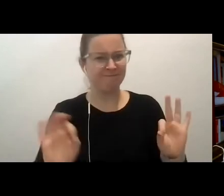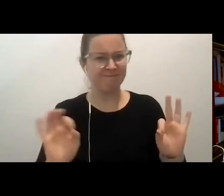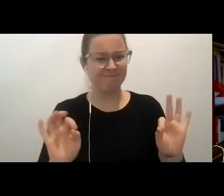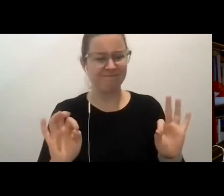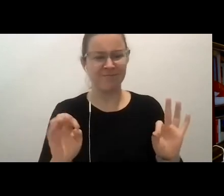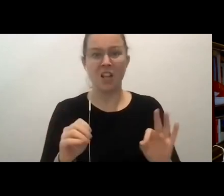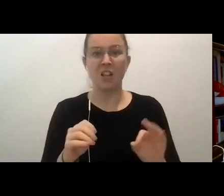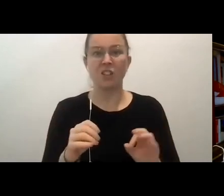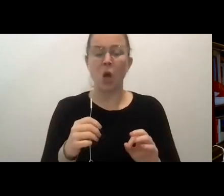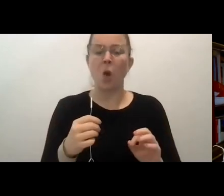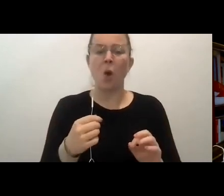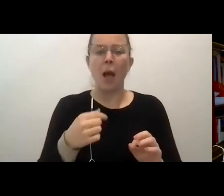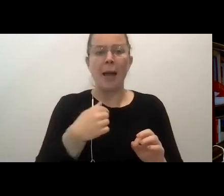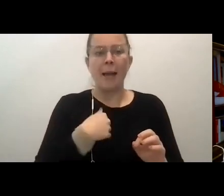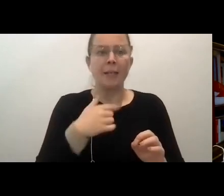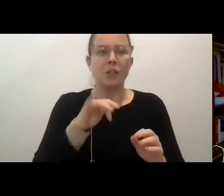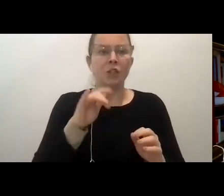Just kind of guessing my